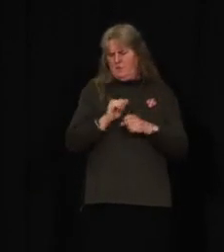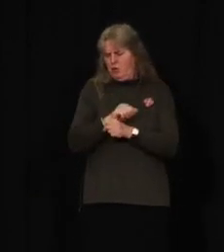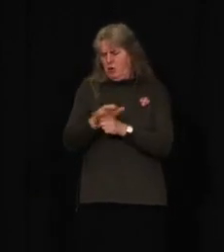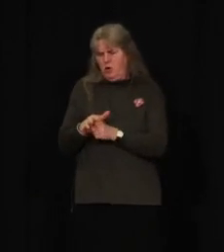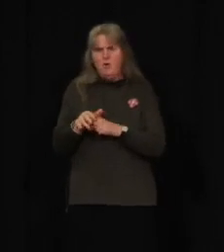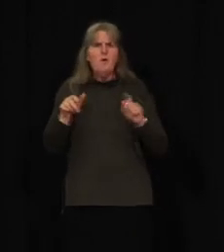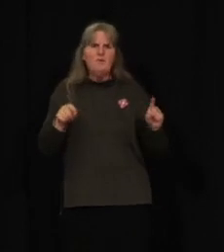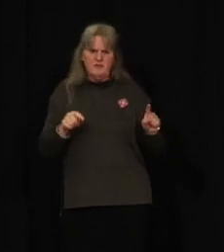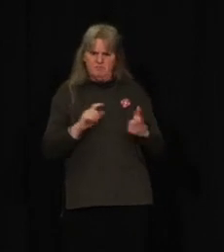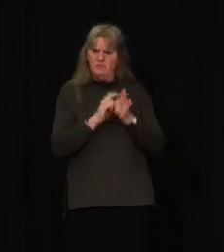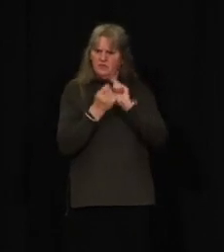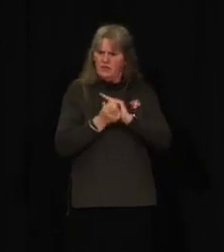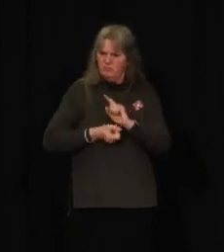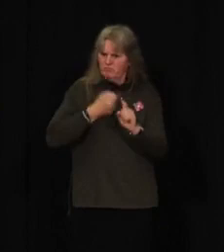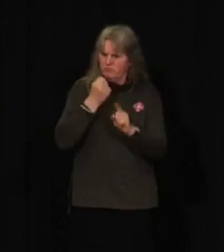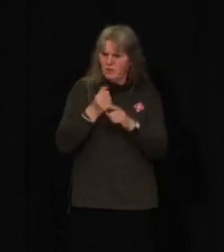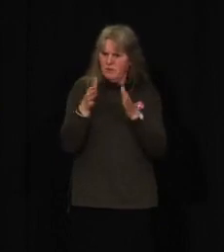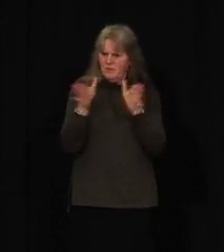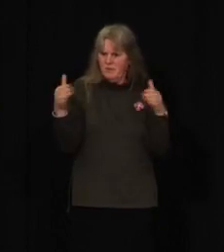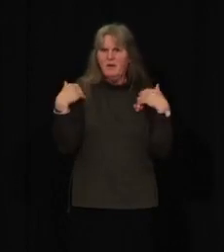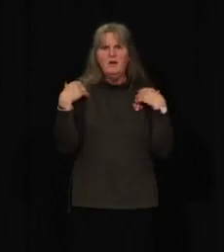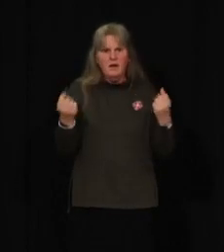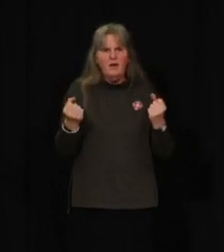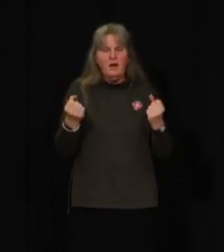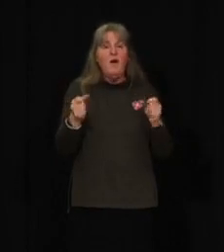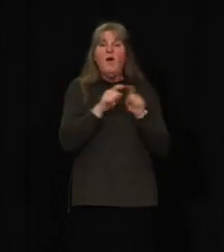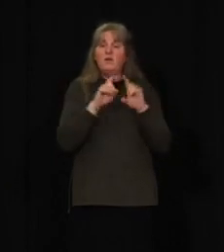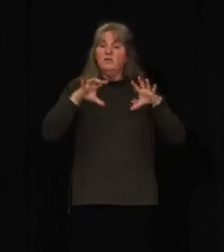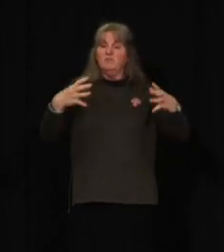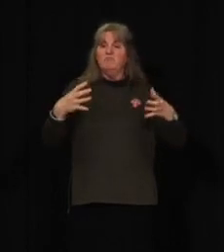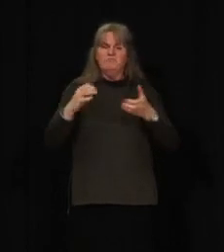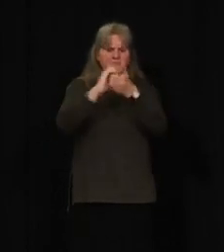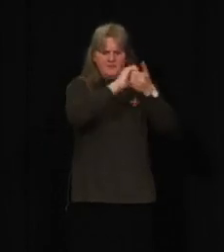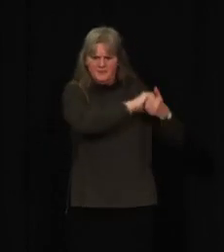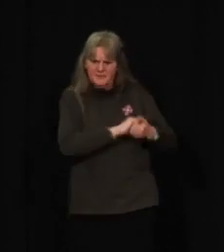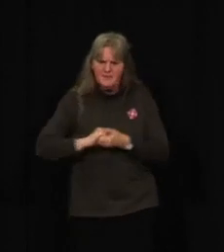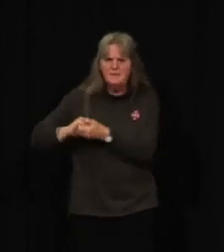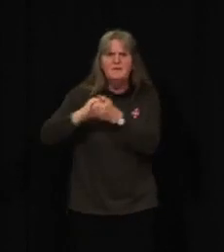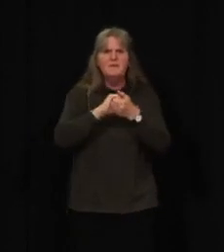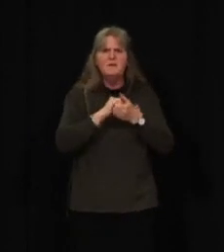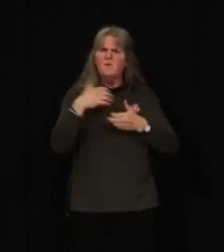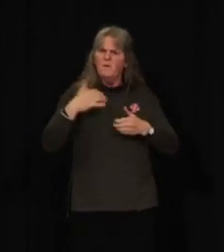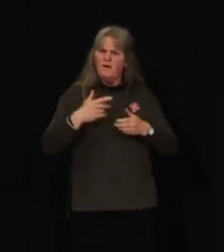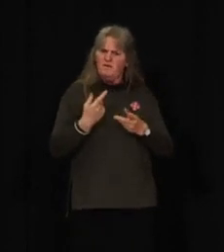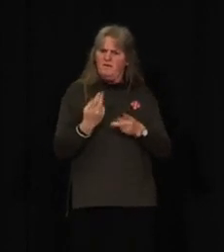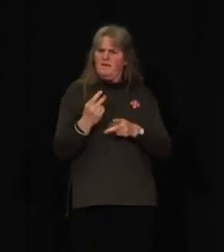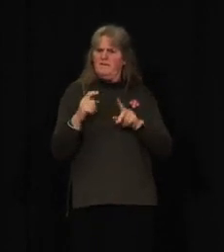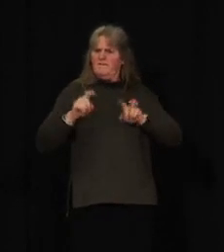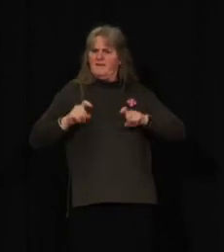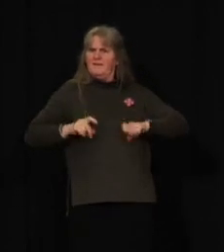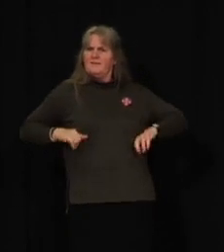Like smallpox, it is a test of global solidarity. Lex smallpox, COVID-19 is giving